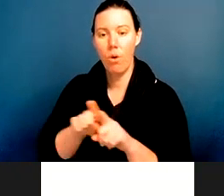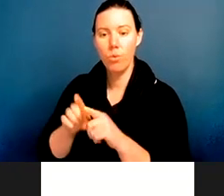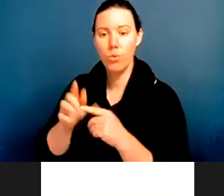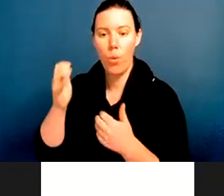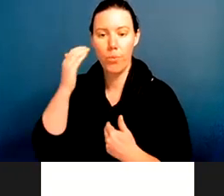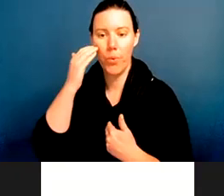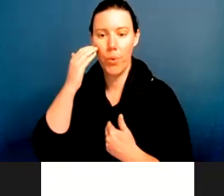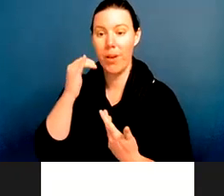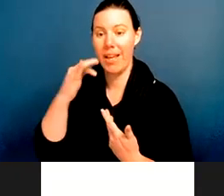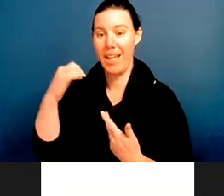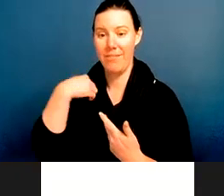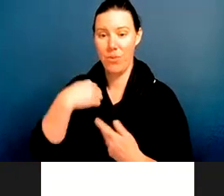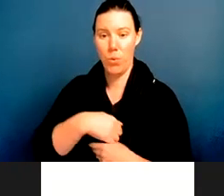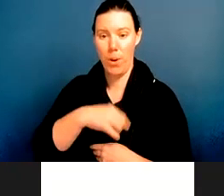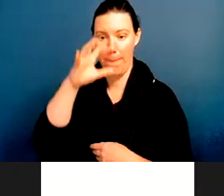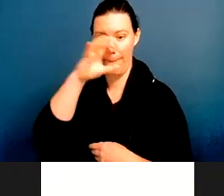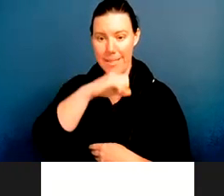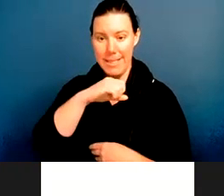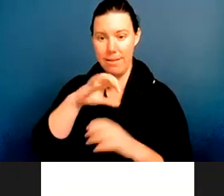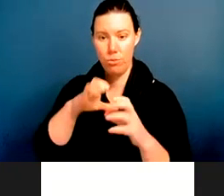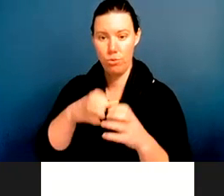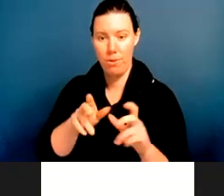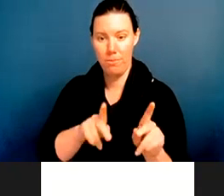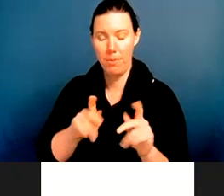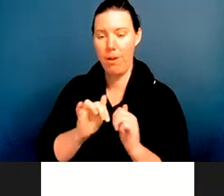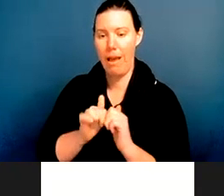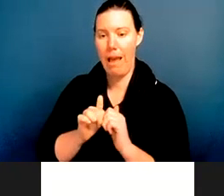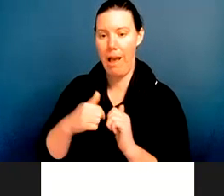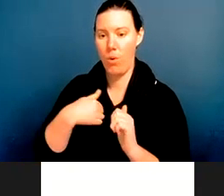to different groups of individuals. The survey is voluntary.